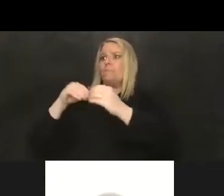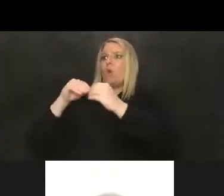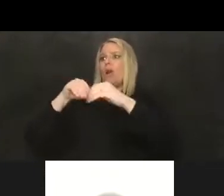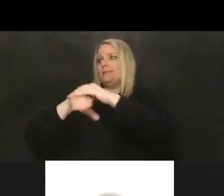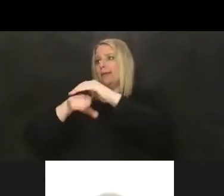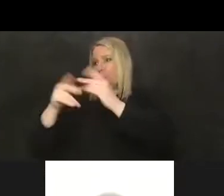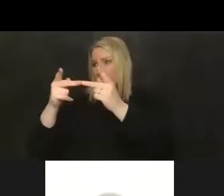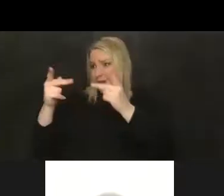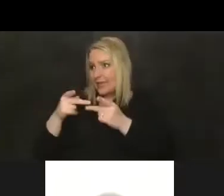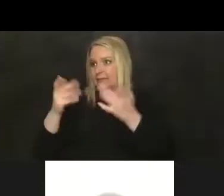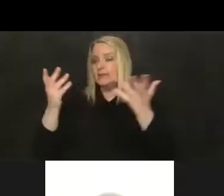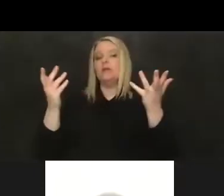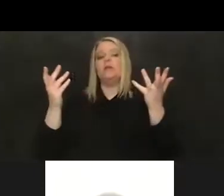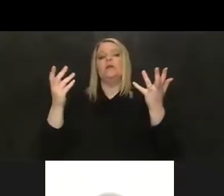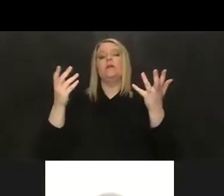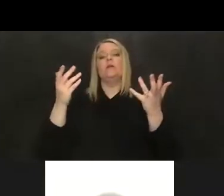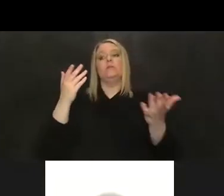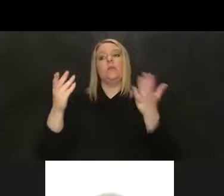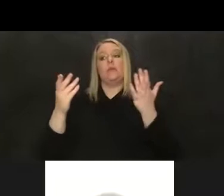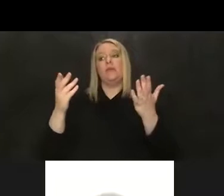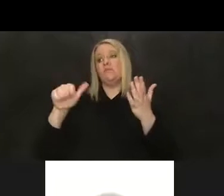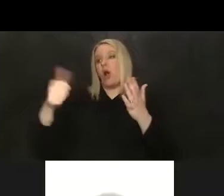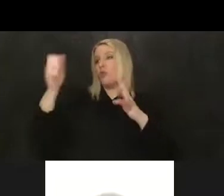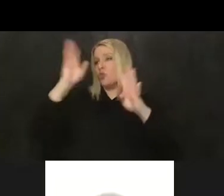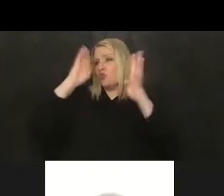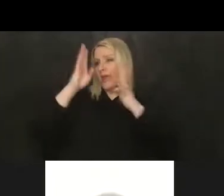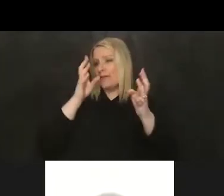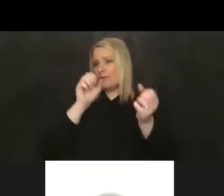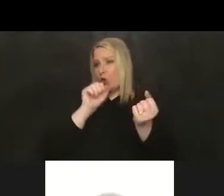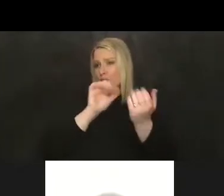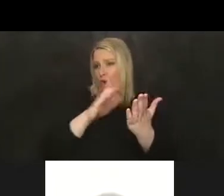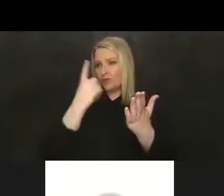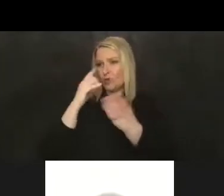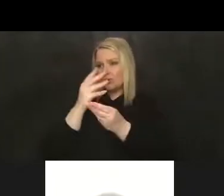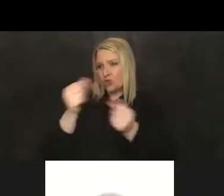you know, if some other creative way, solution comes our way so that we can work together-